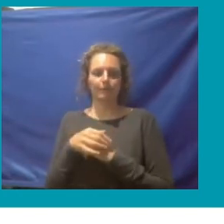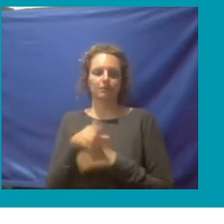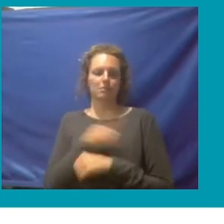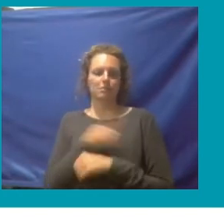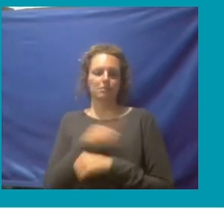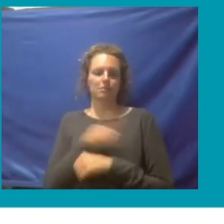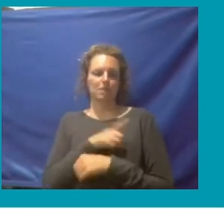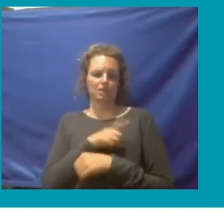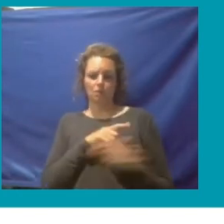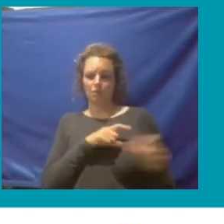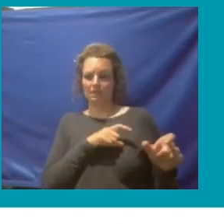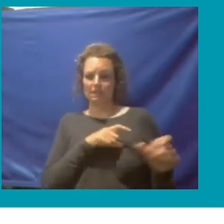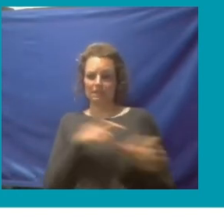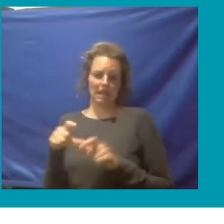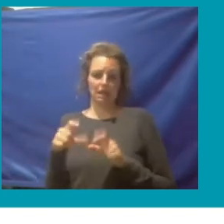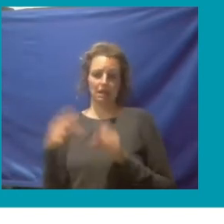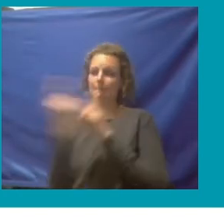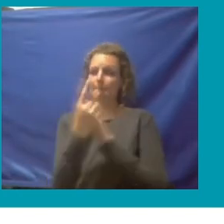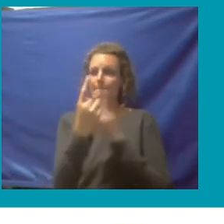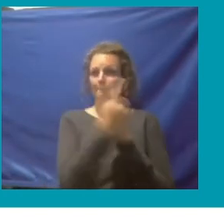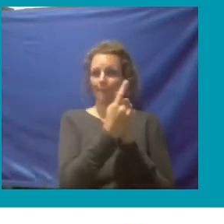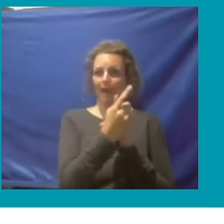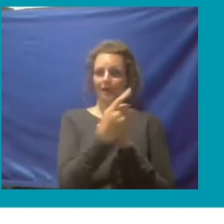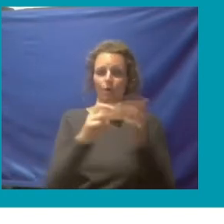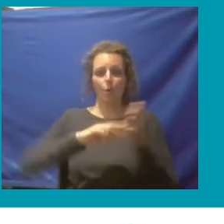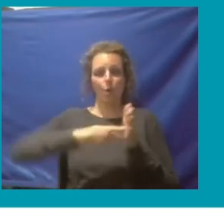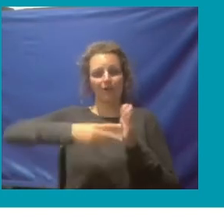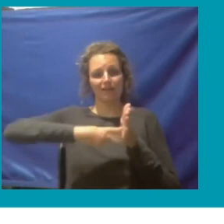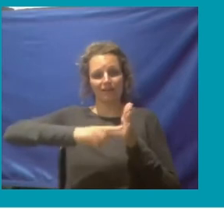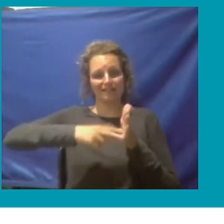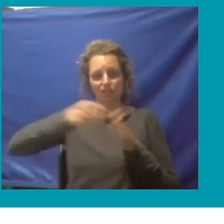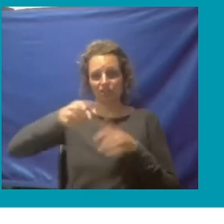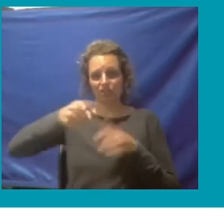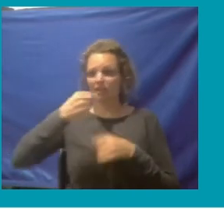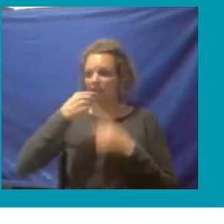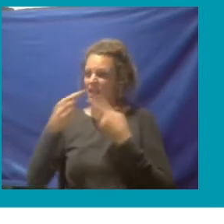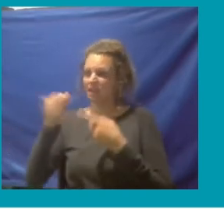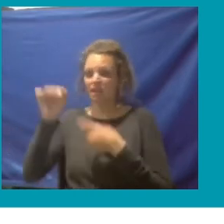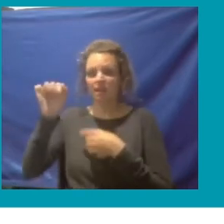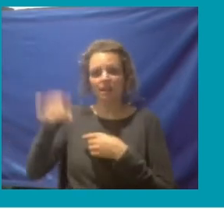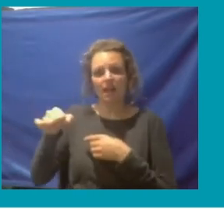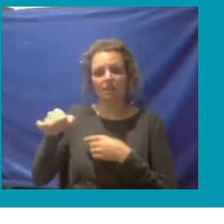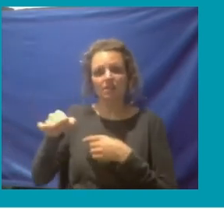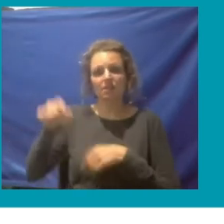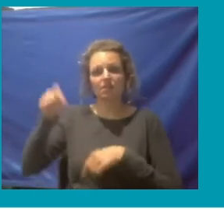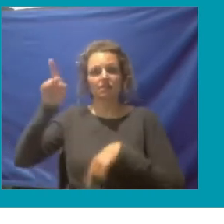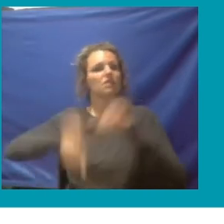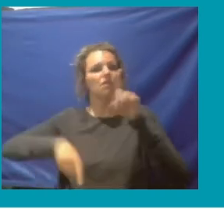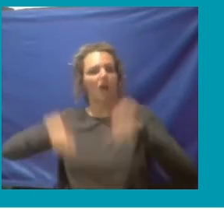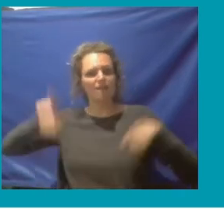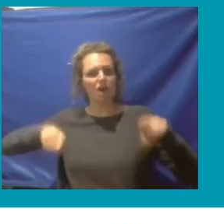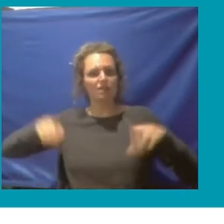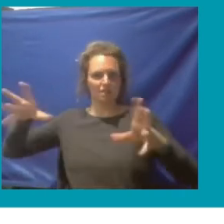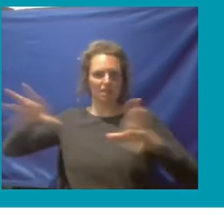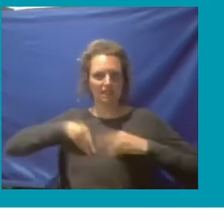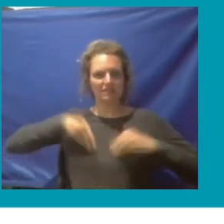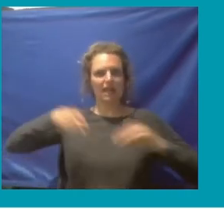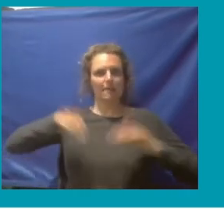deeper and they just did race and gender. And when I say just, I'm not saying those two things aren't important. They are absolutely vital.